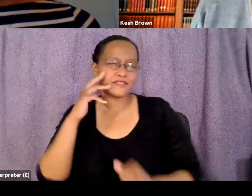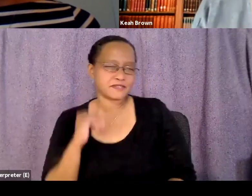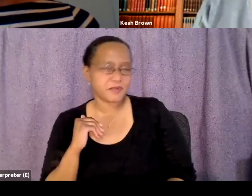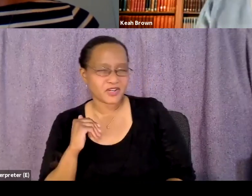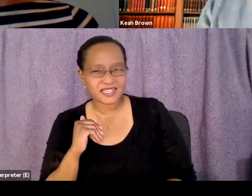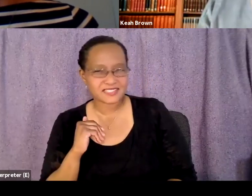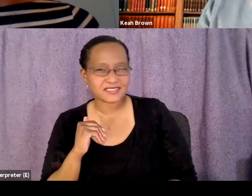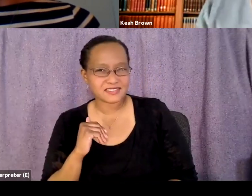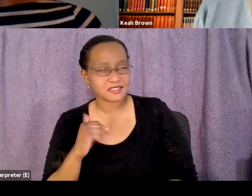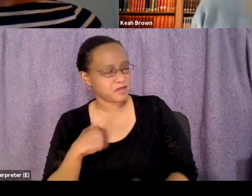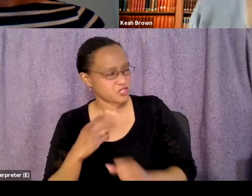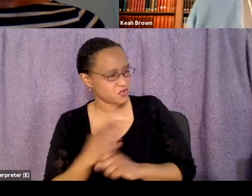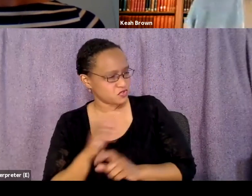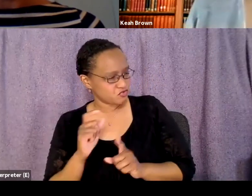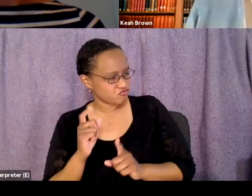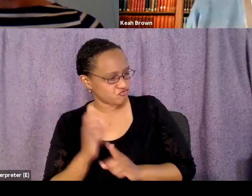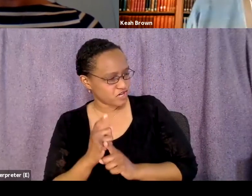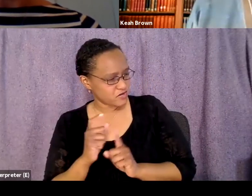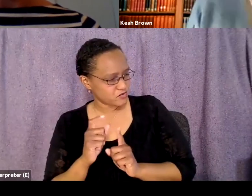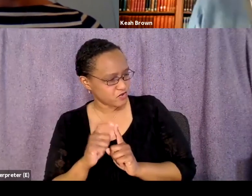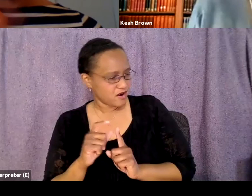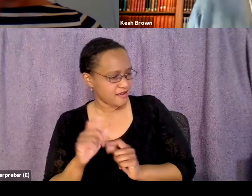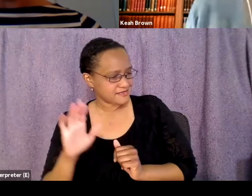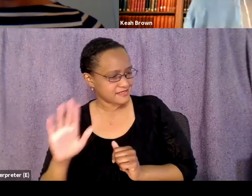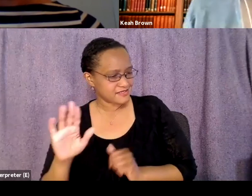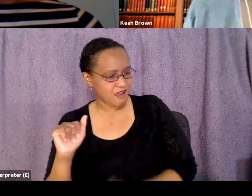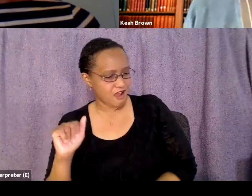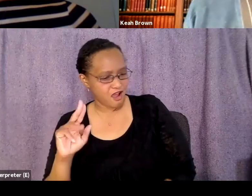the word autobiographical excuse me sounds gonna bother me um.